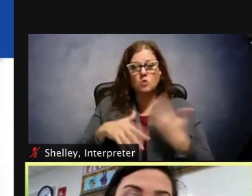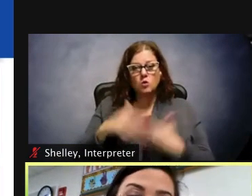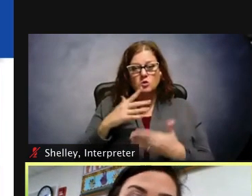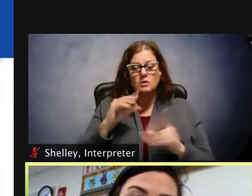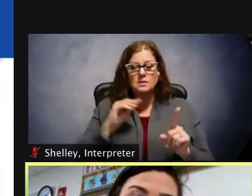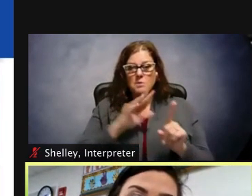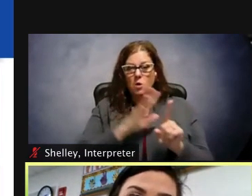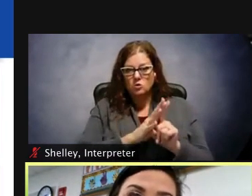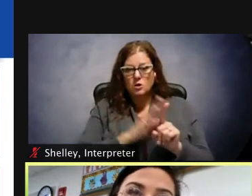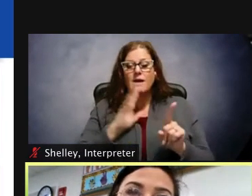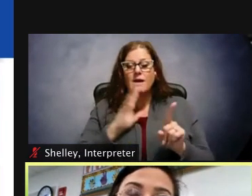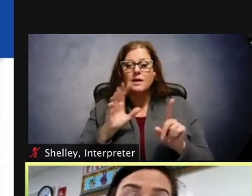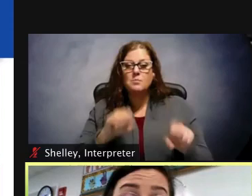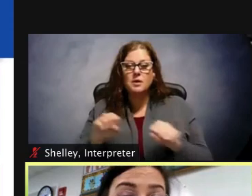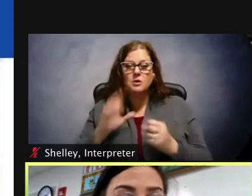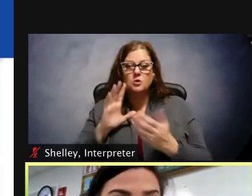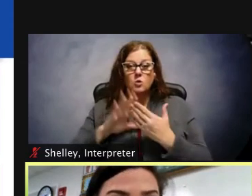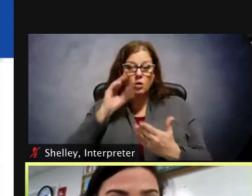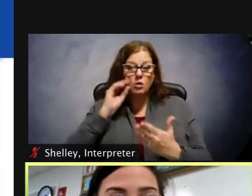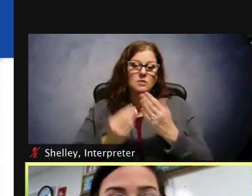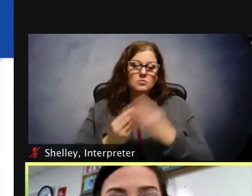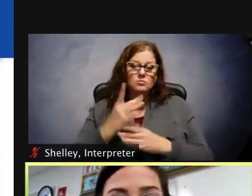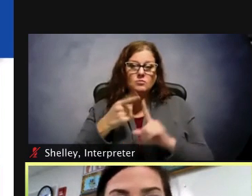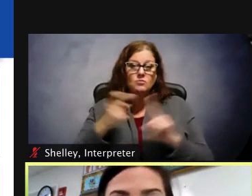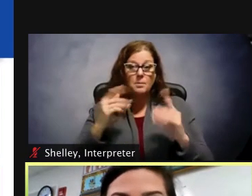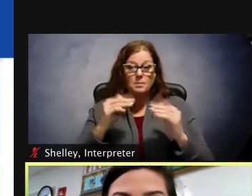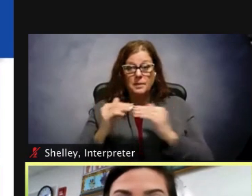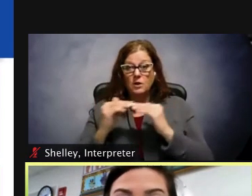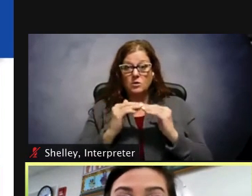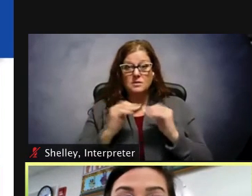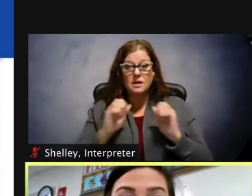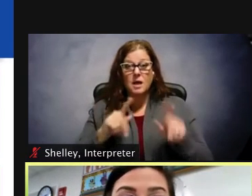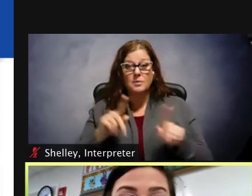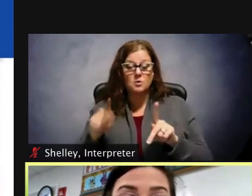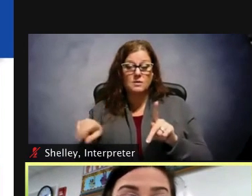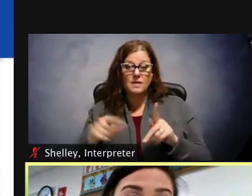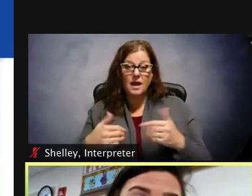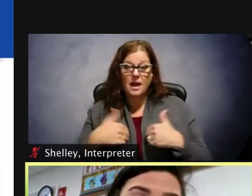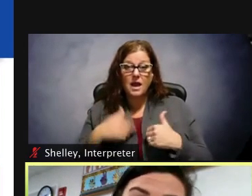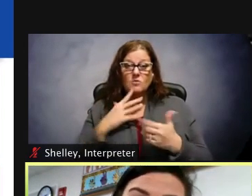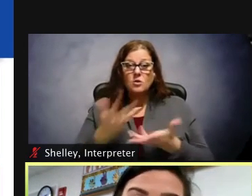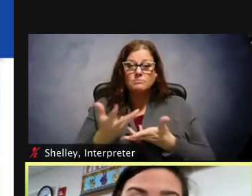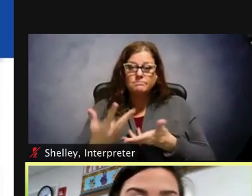ability to learn and grow from their peers and the opportunities that they have for engaging play and